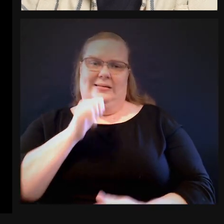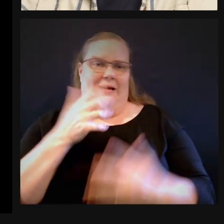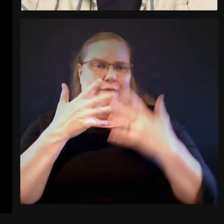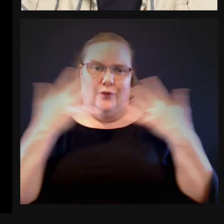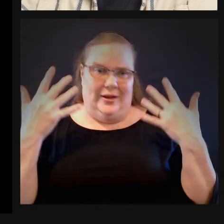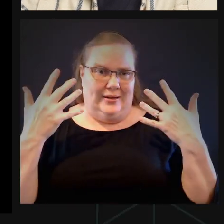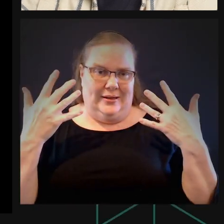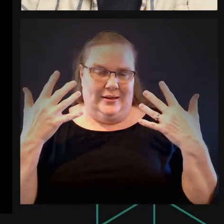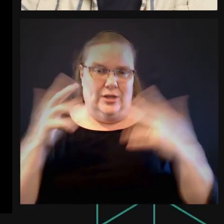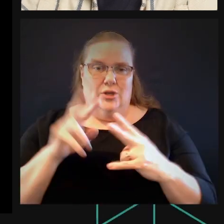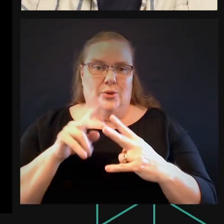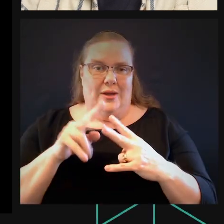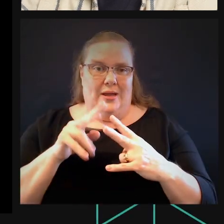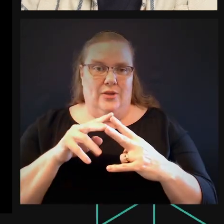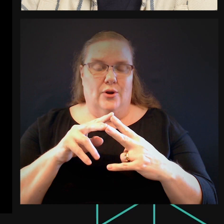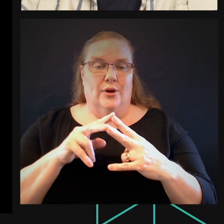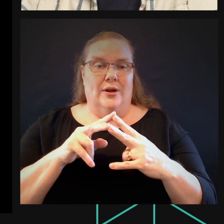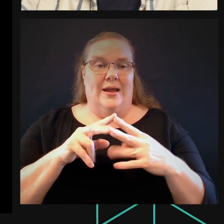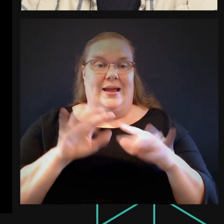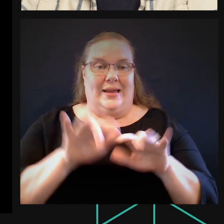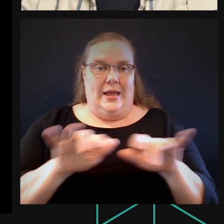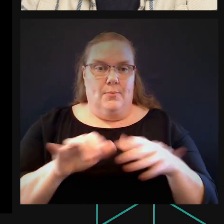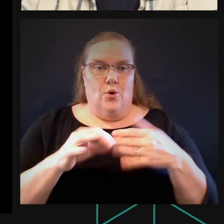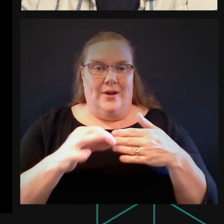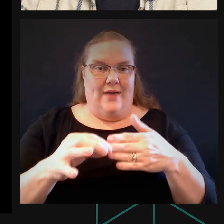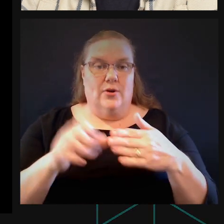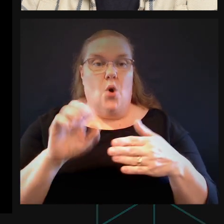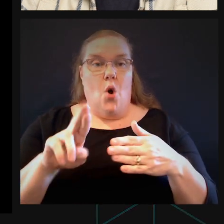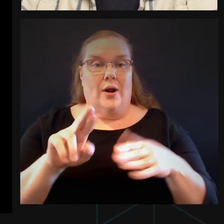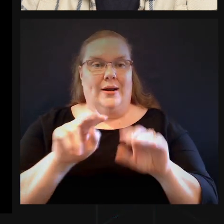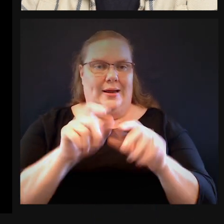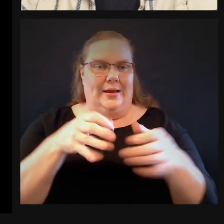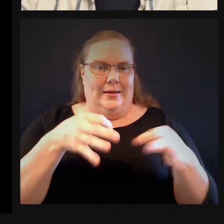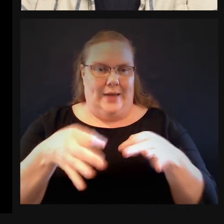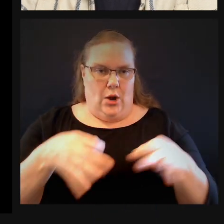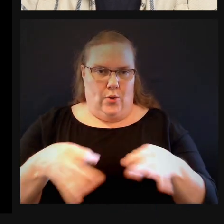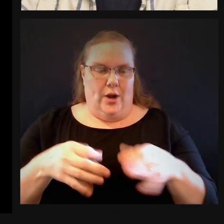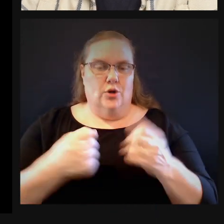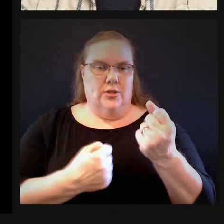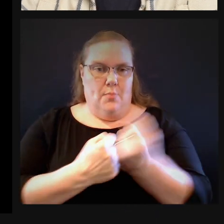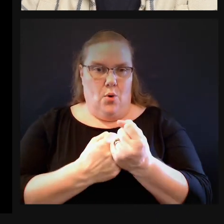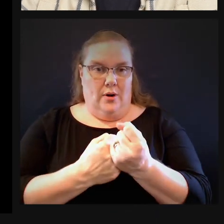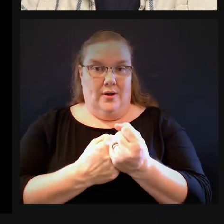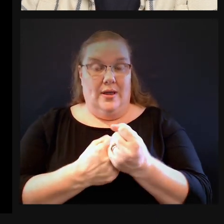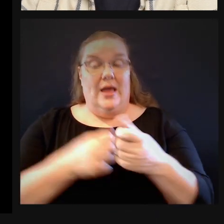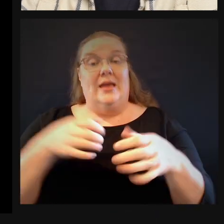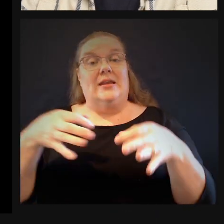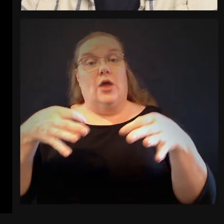to either keyboard navigation or Narrator support. The description text on the right